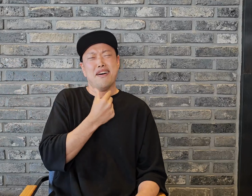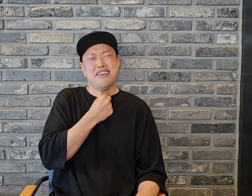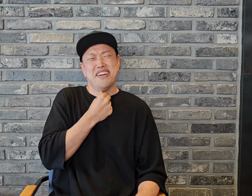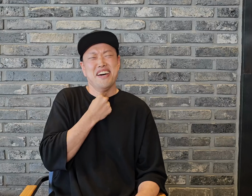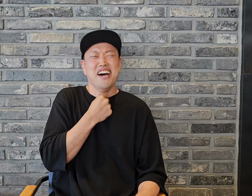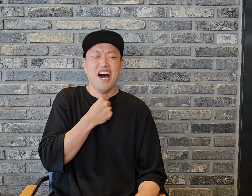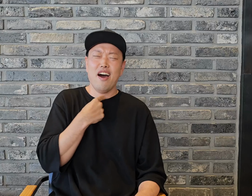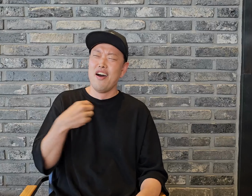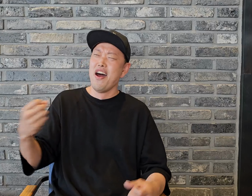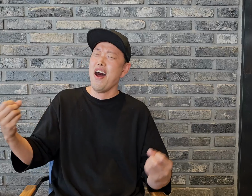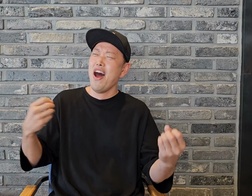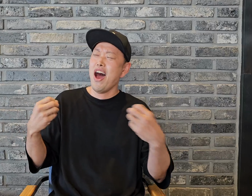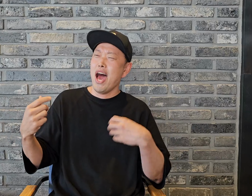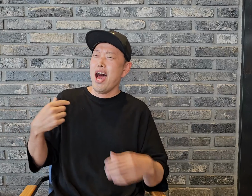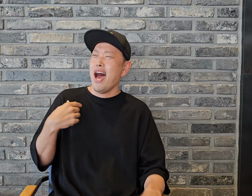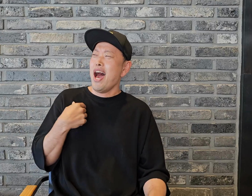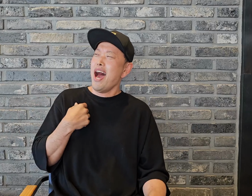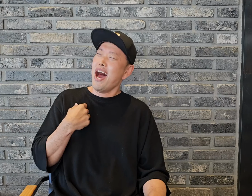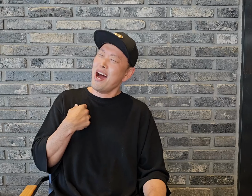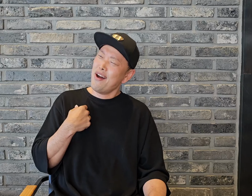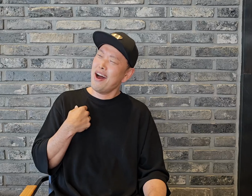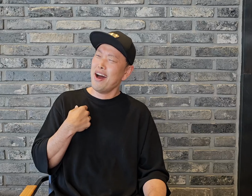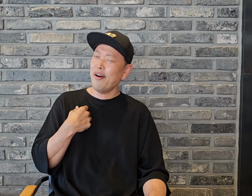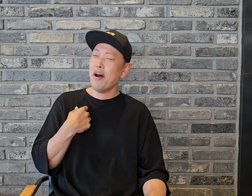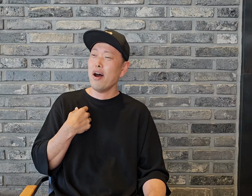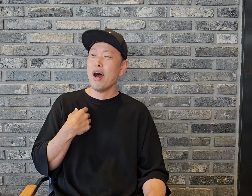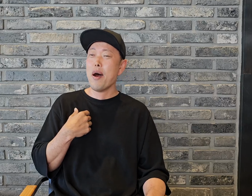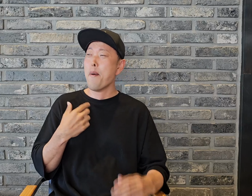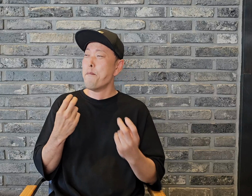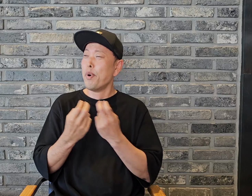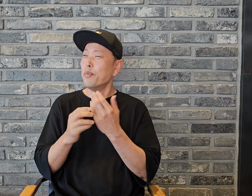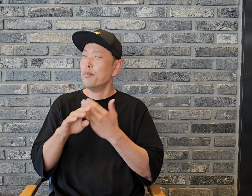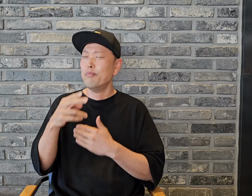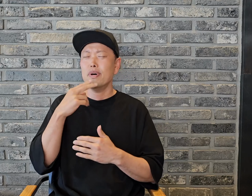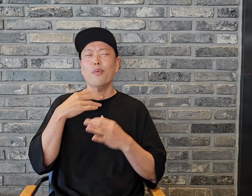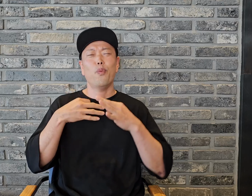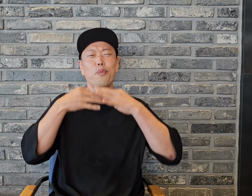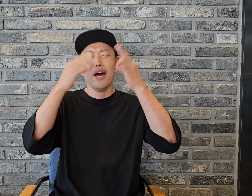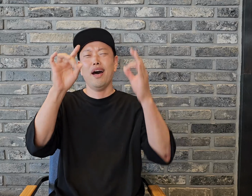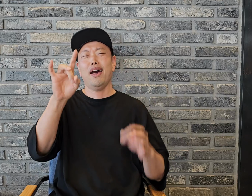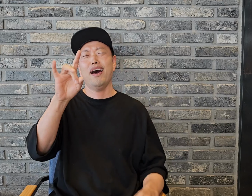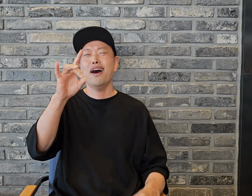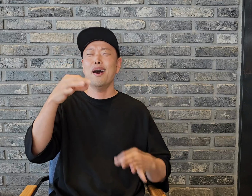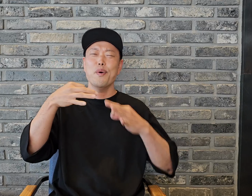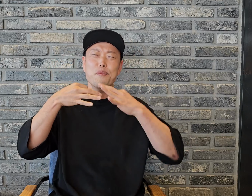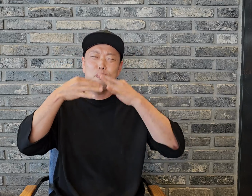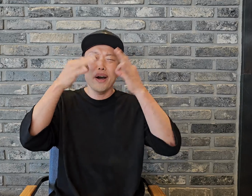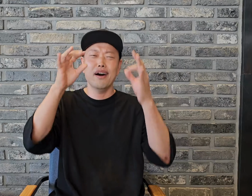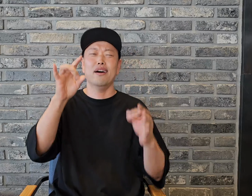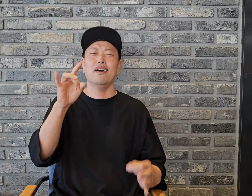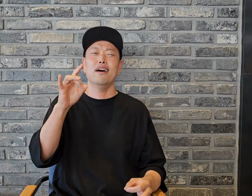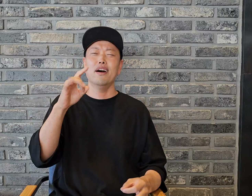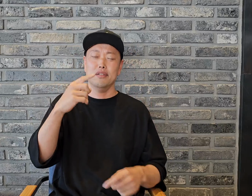want to reproduce my sign language perfectly. I am truly grateful,,, The only way is to try and